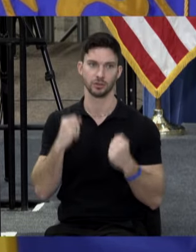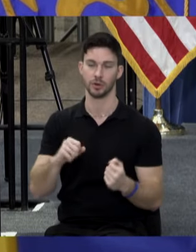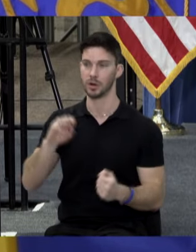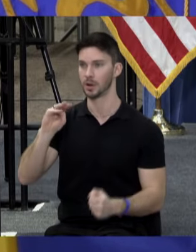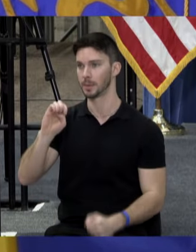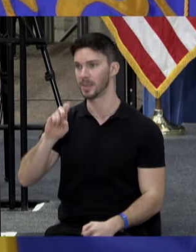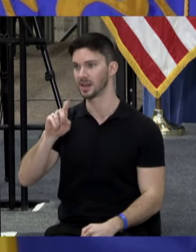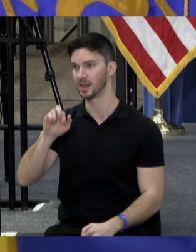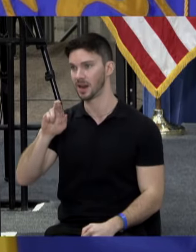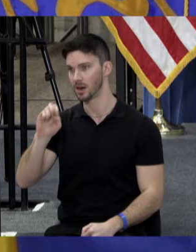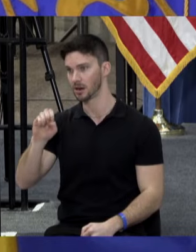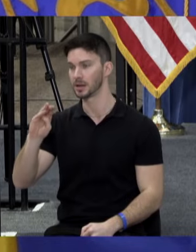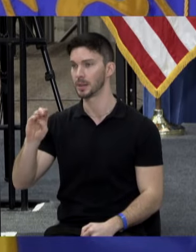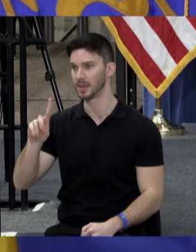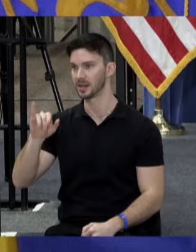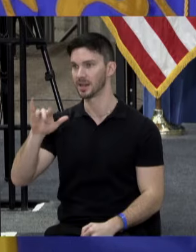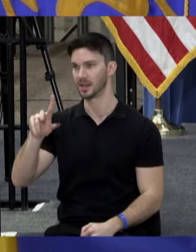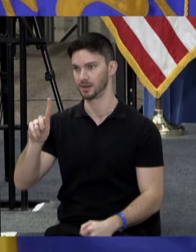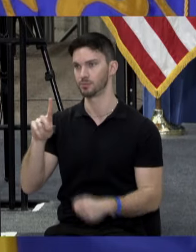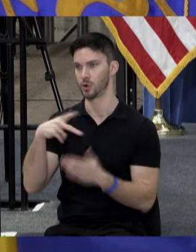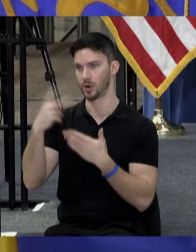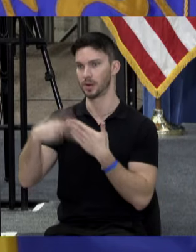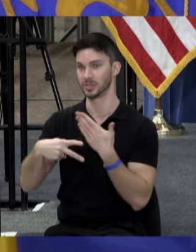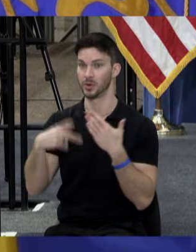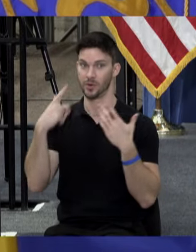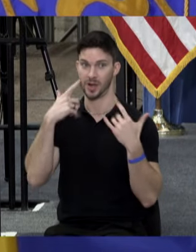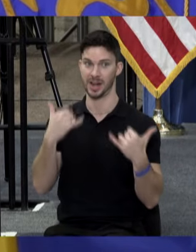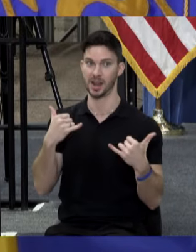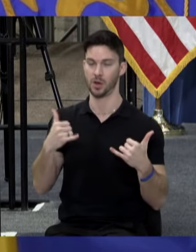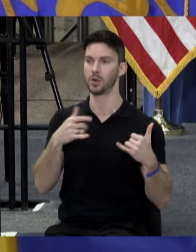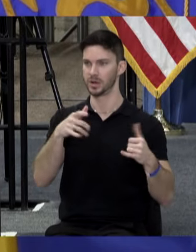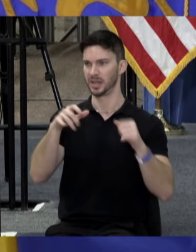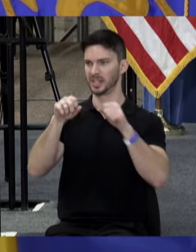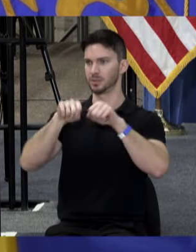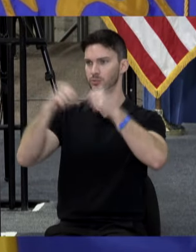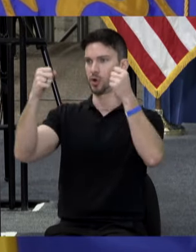Right now we have a broken system where institutional care is often treated as an